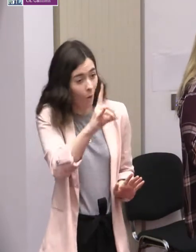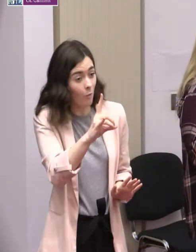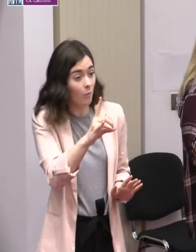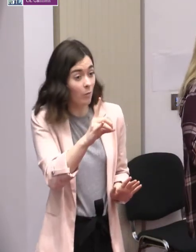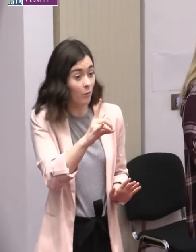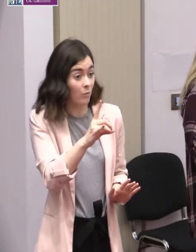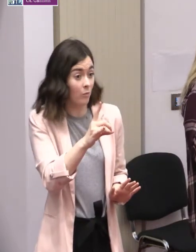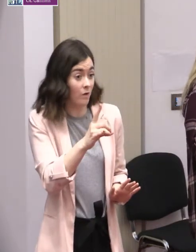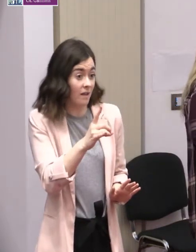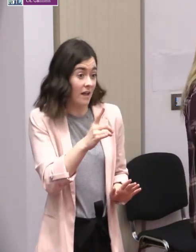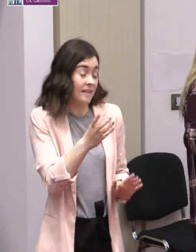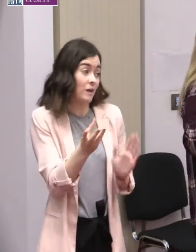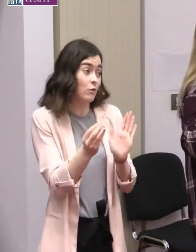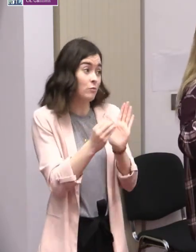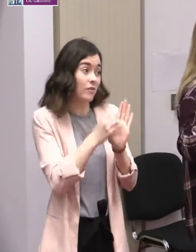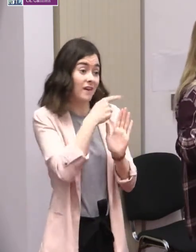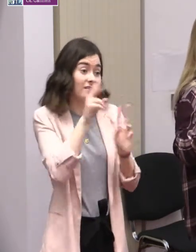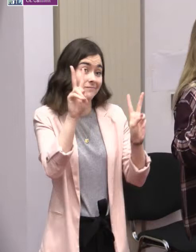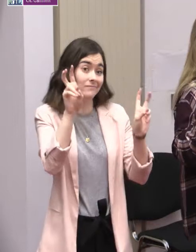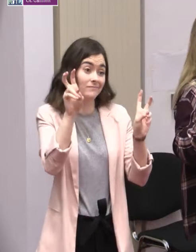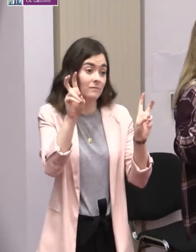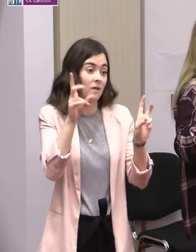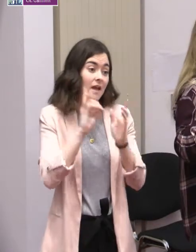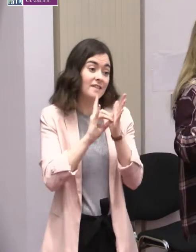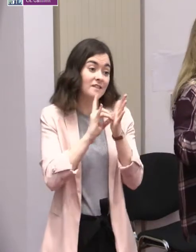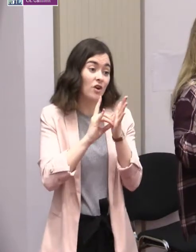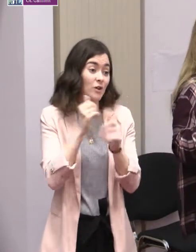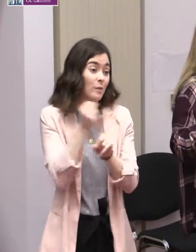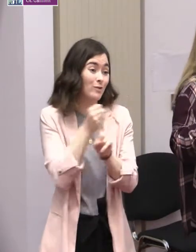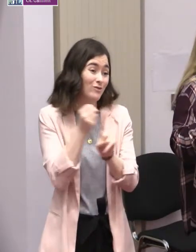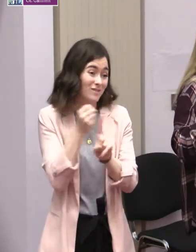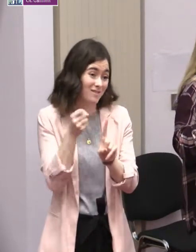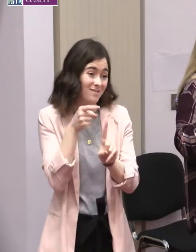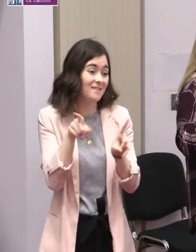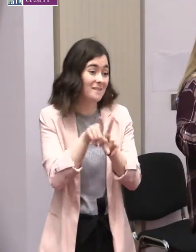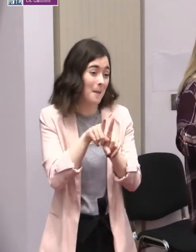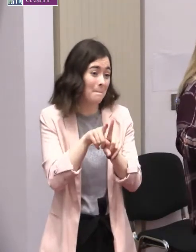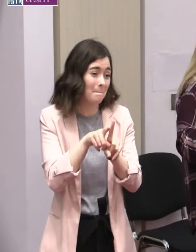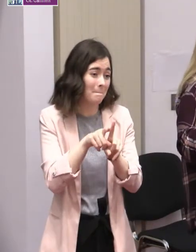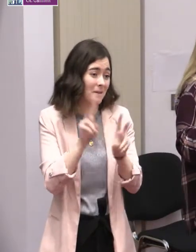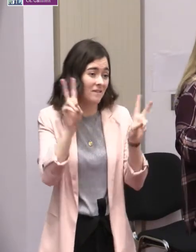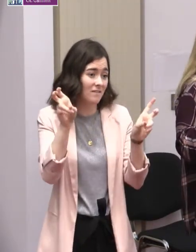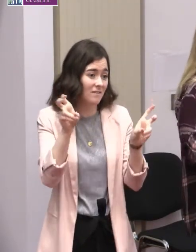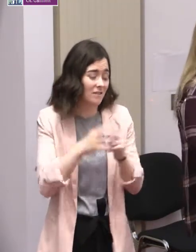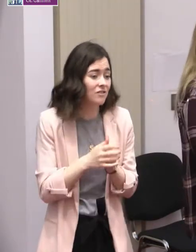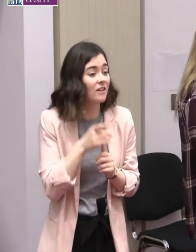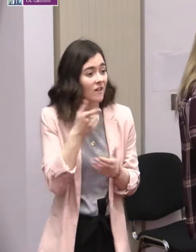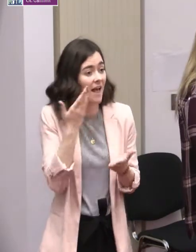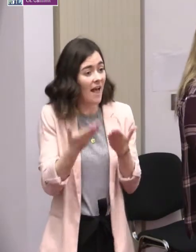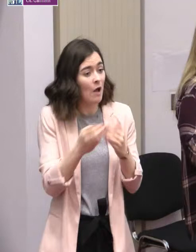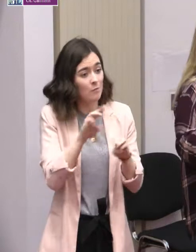I would put that in inverted commas, the historical abuse category, the treatment of people with